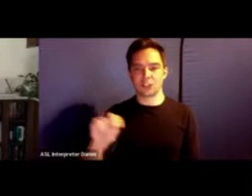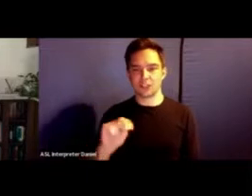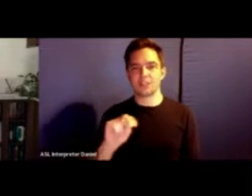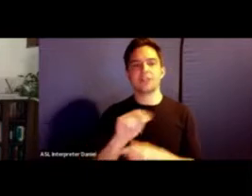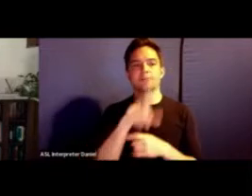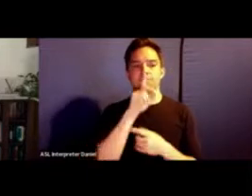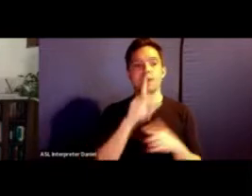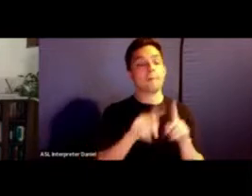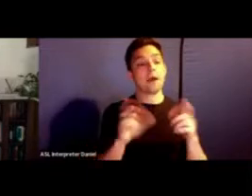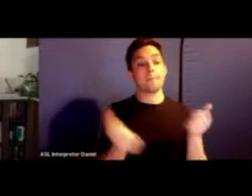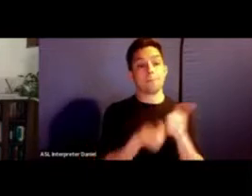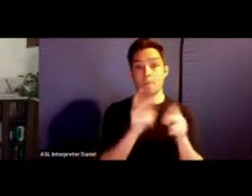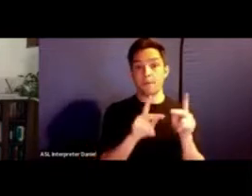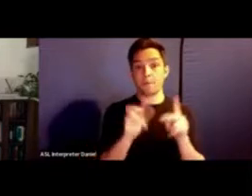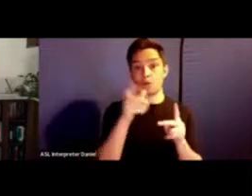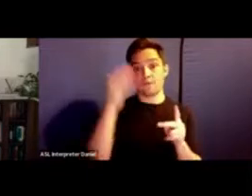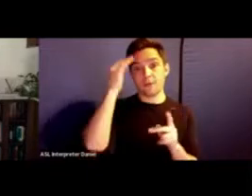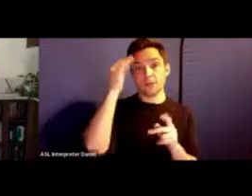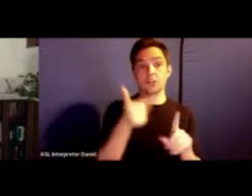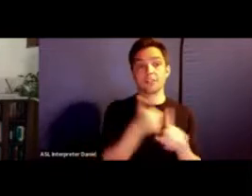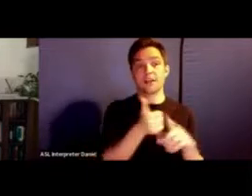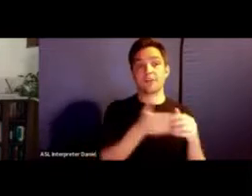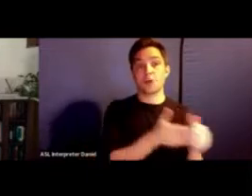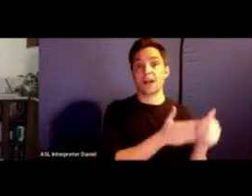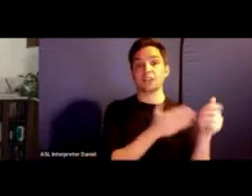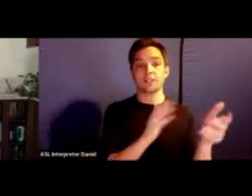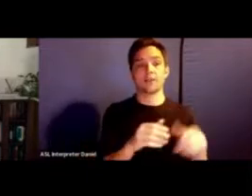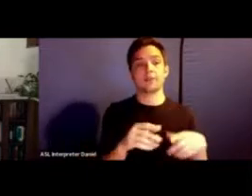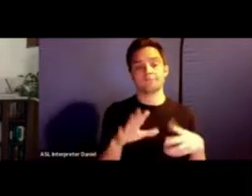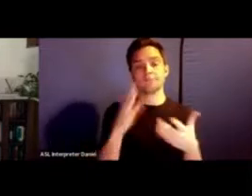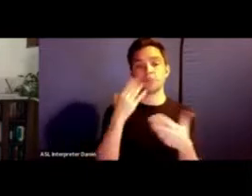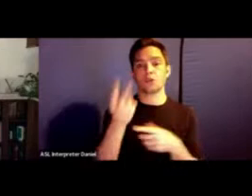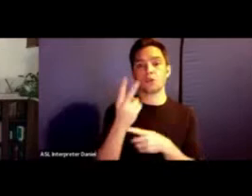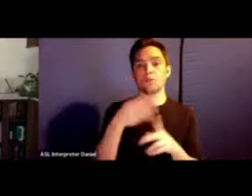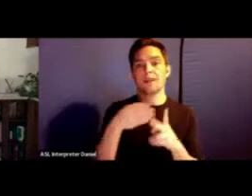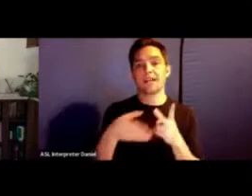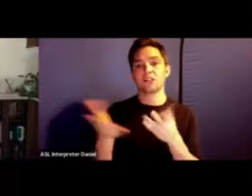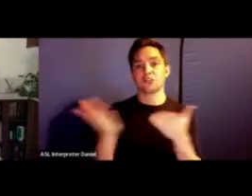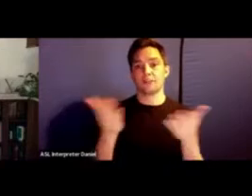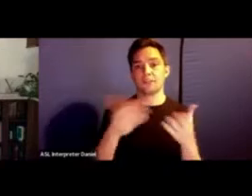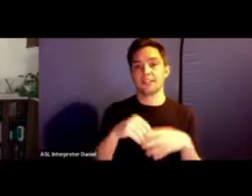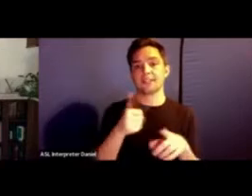most people who are familiar with self direction know they're kind of two main services and self direction to help people